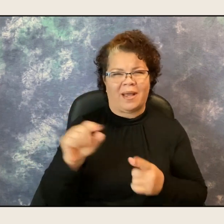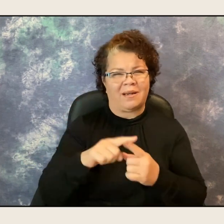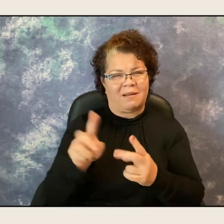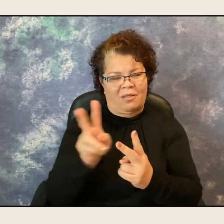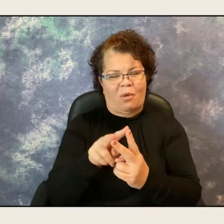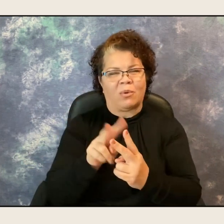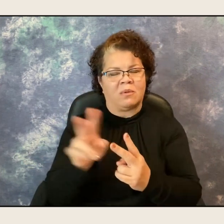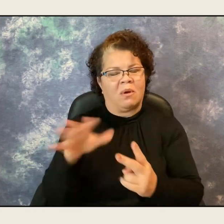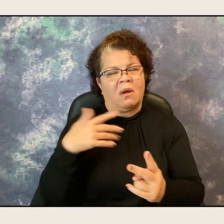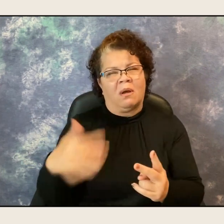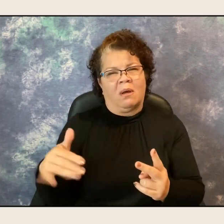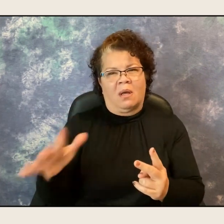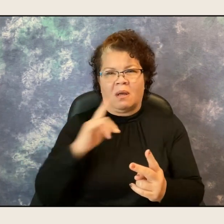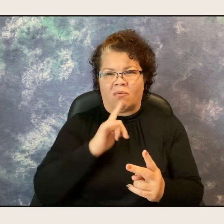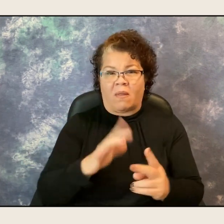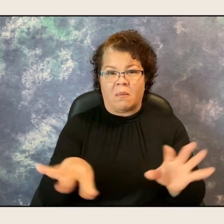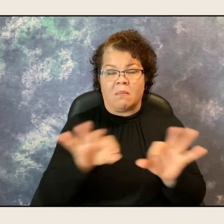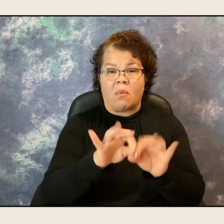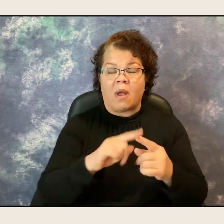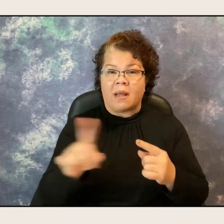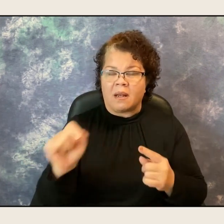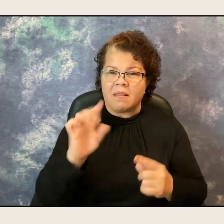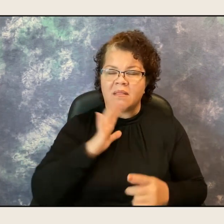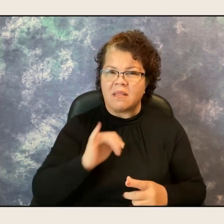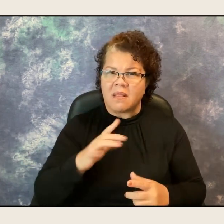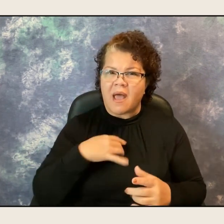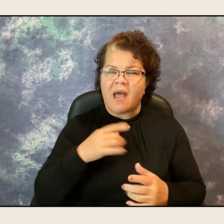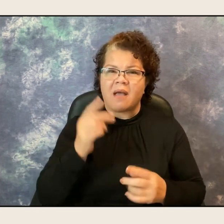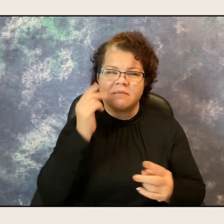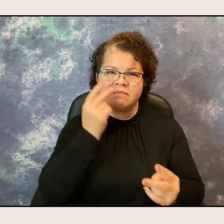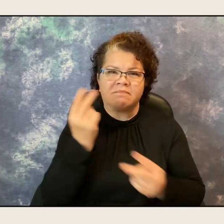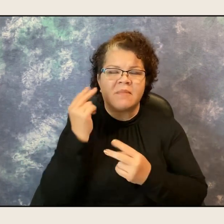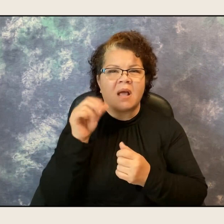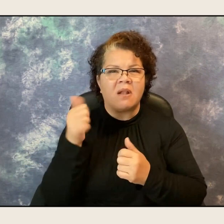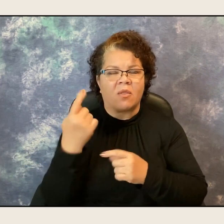and it reminded me of another wonderful quote by the writer, Toni Cade Bambara.